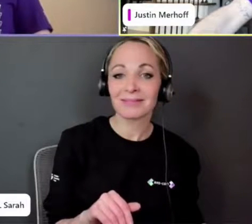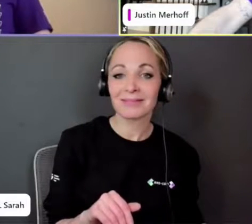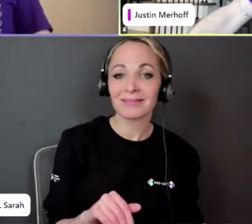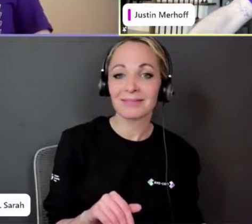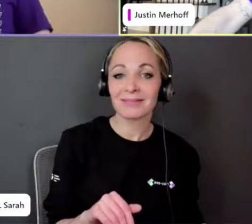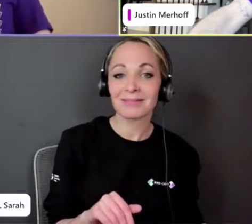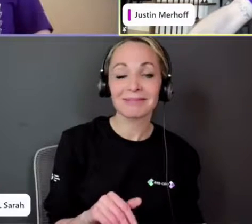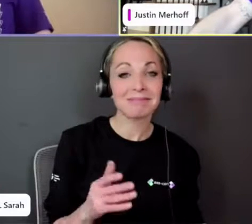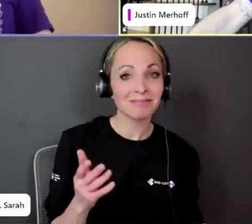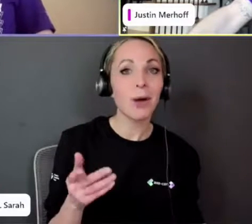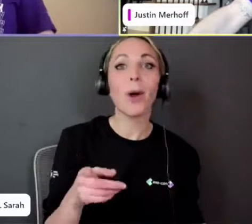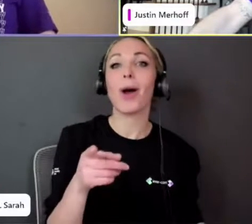Here we go.